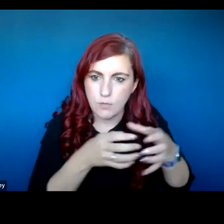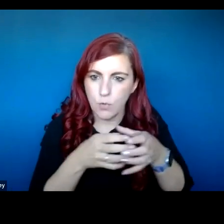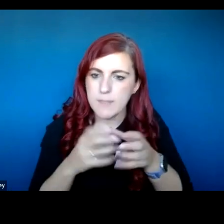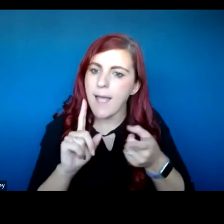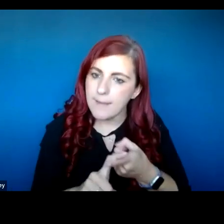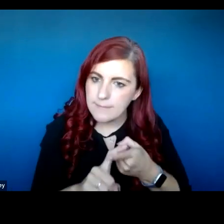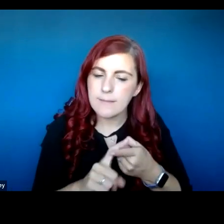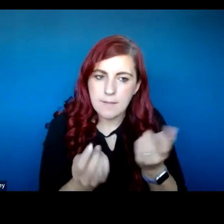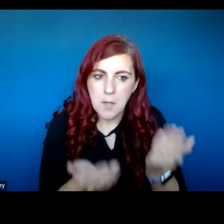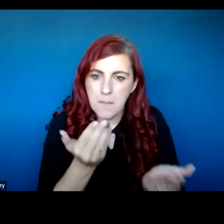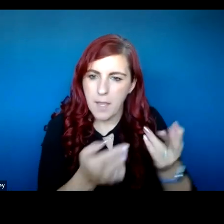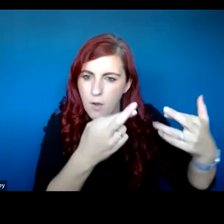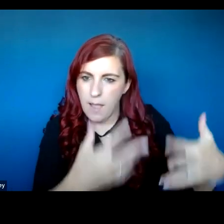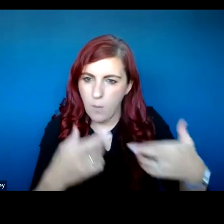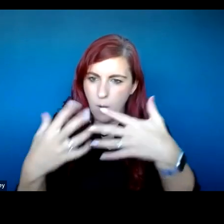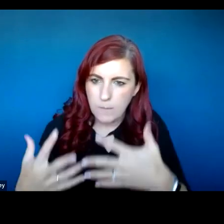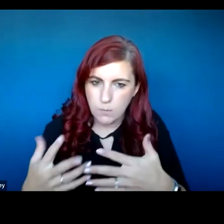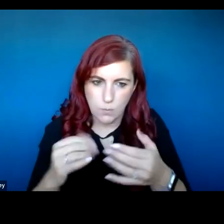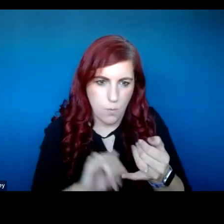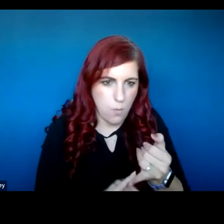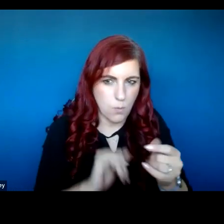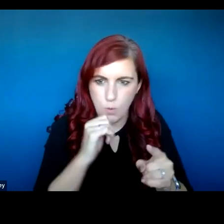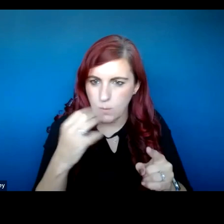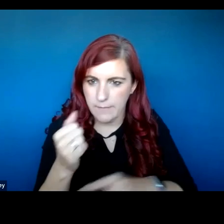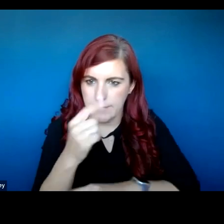compare outcomes with those that don't have a disability.